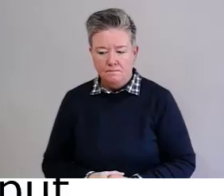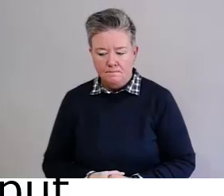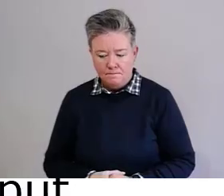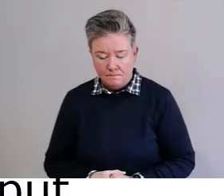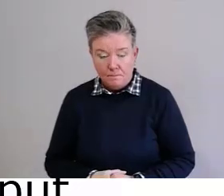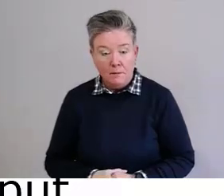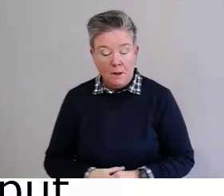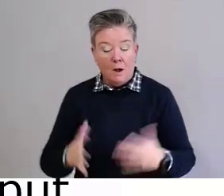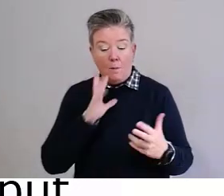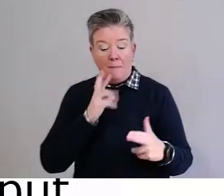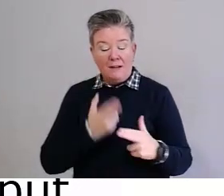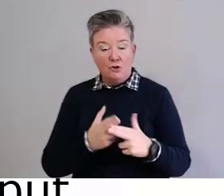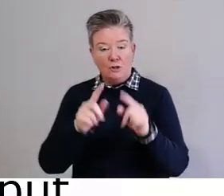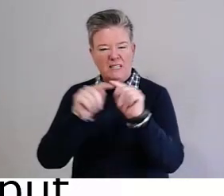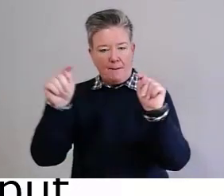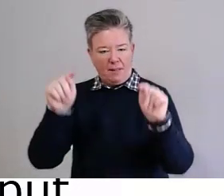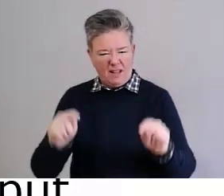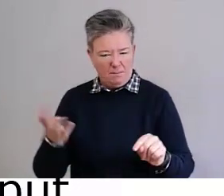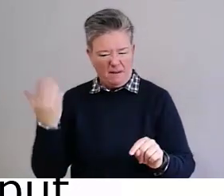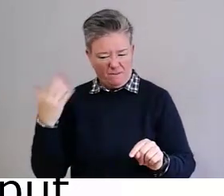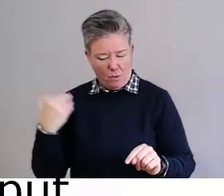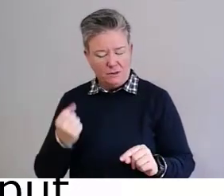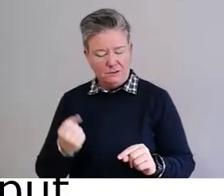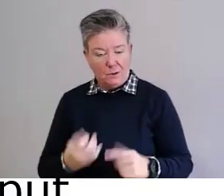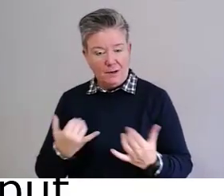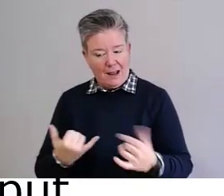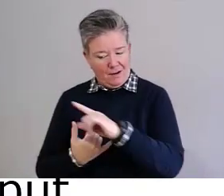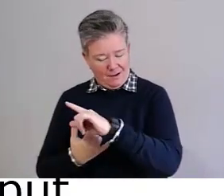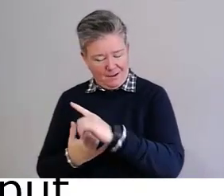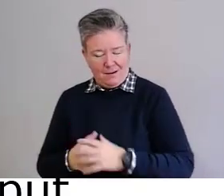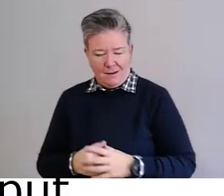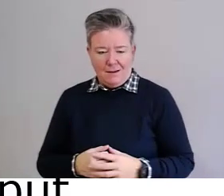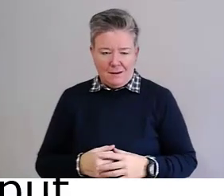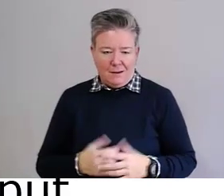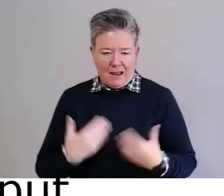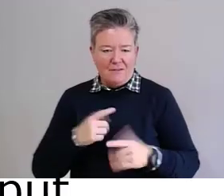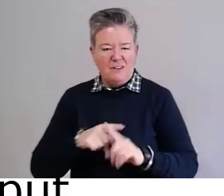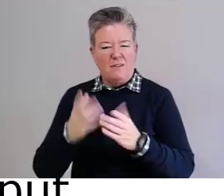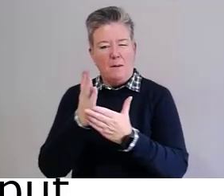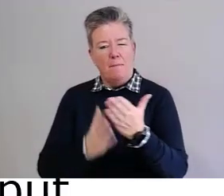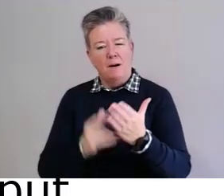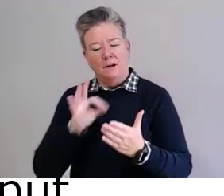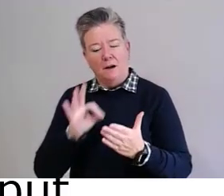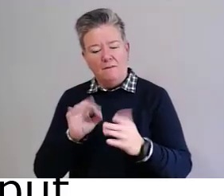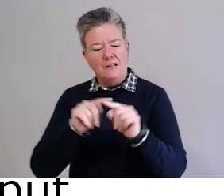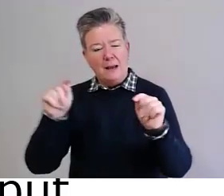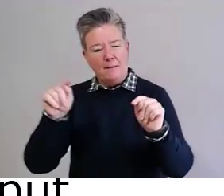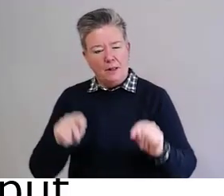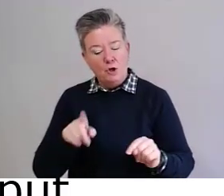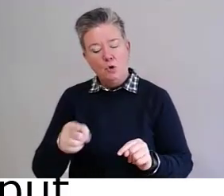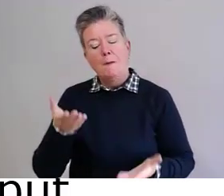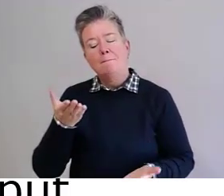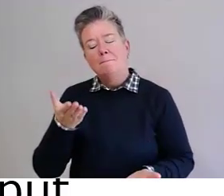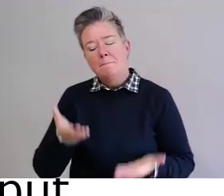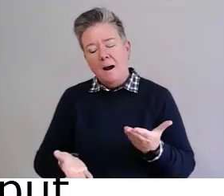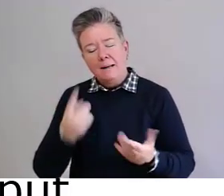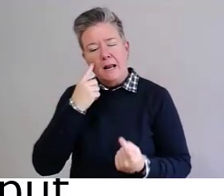We mentioned templates earlier, so on the screen before you are some sections of a template that you might consider.